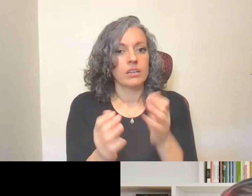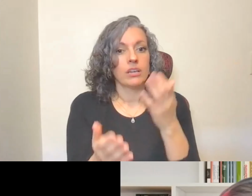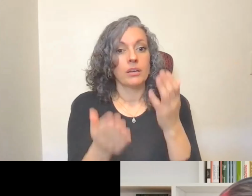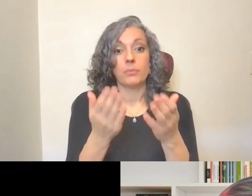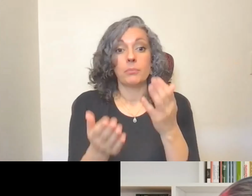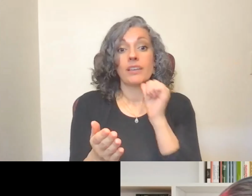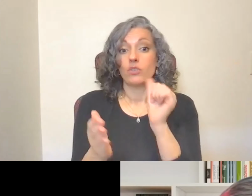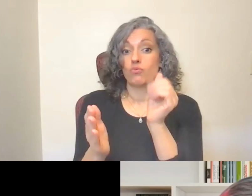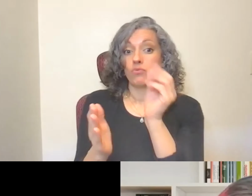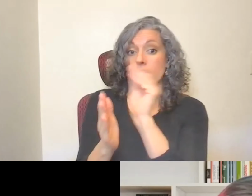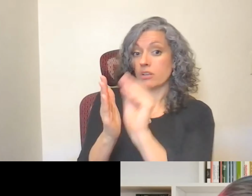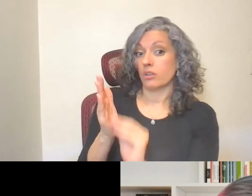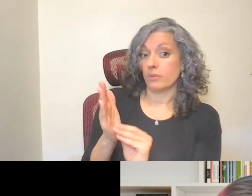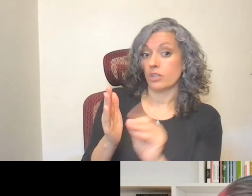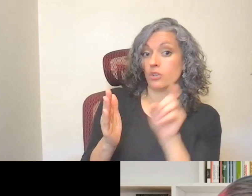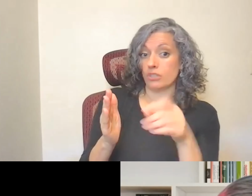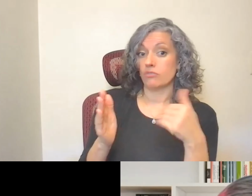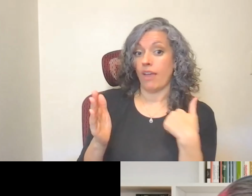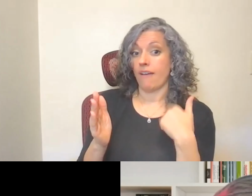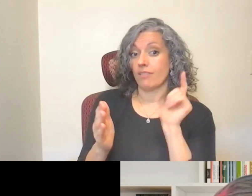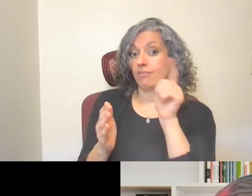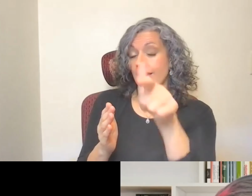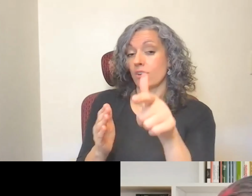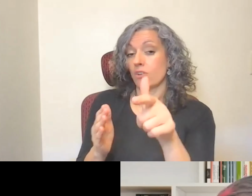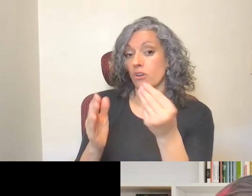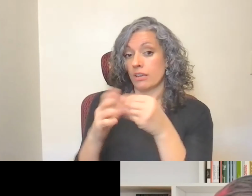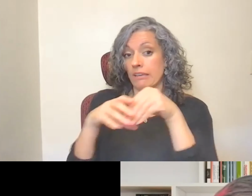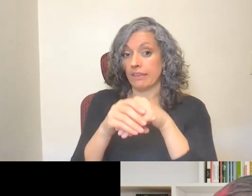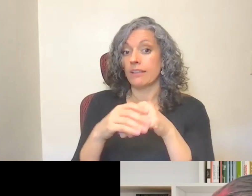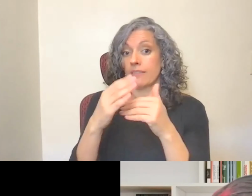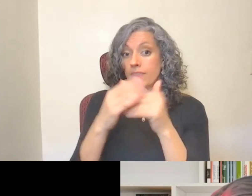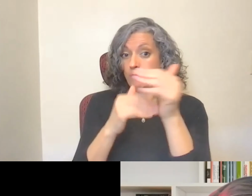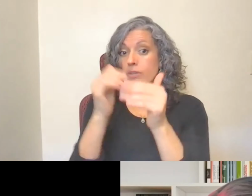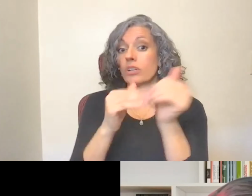you need to have some time later in the project to talk to the developers about "What do you expect?"